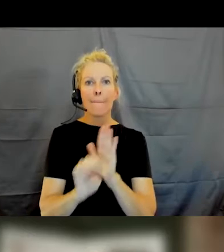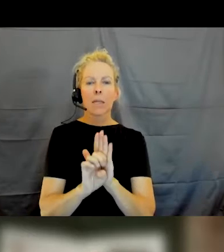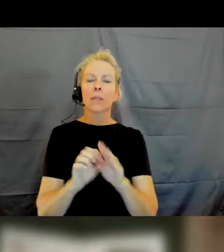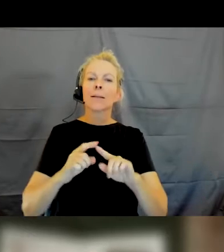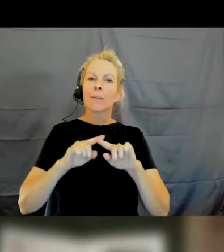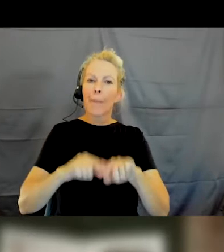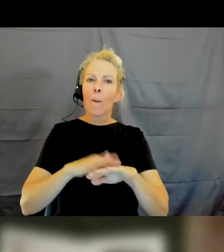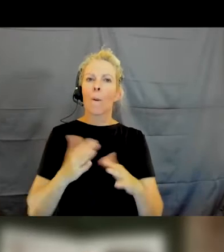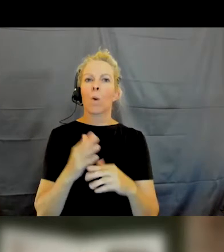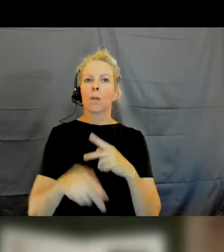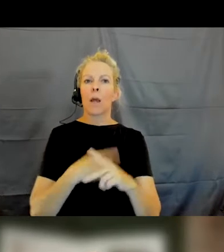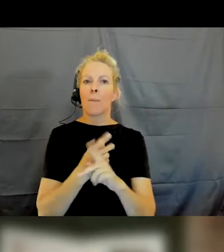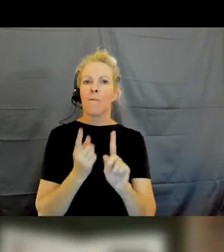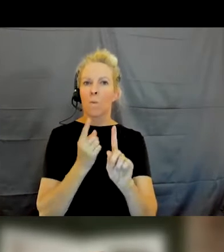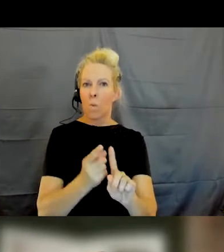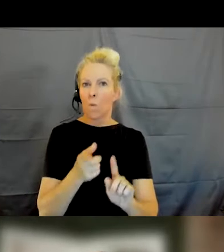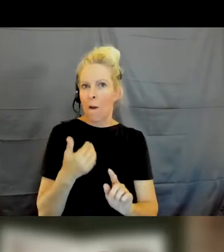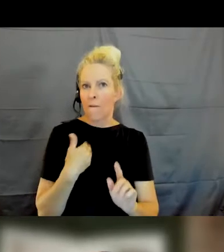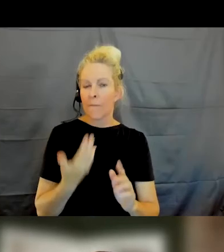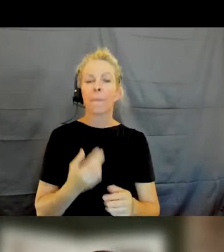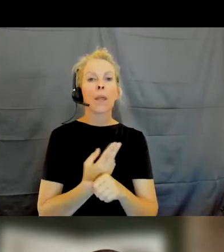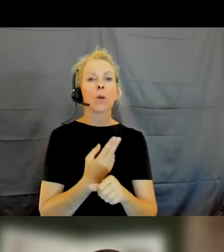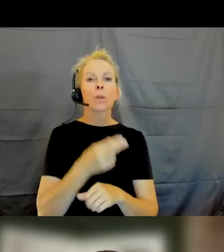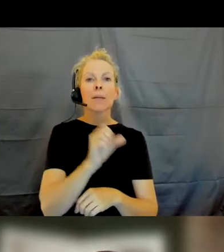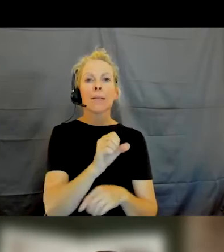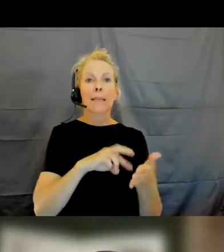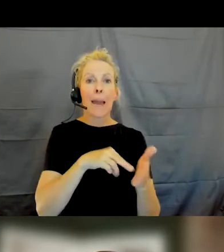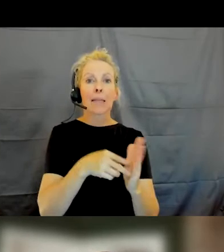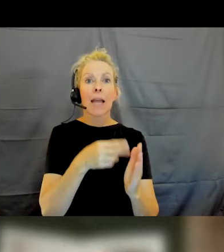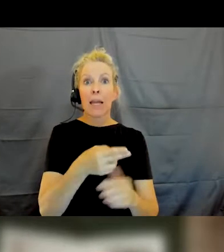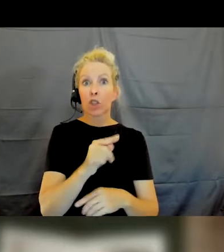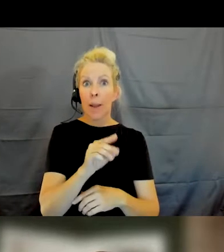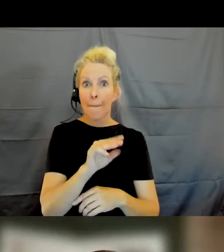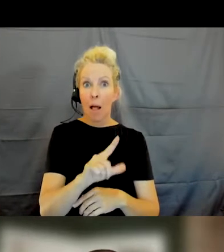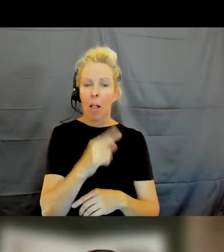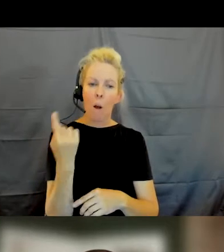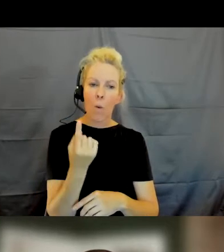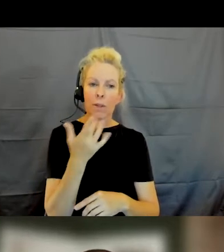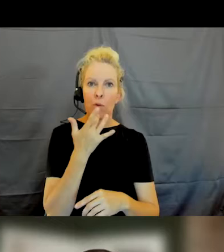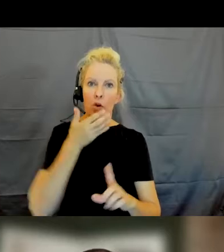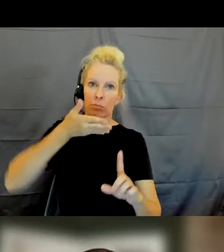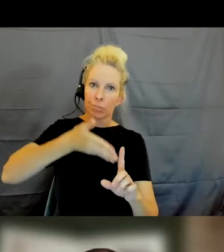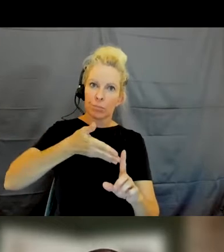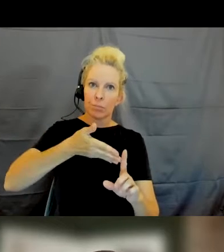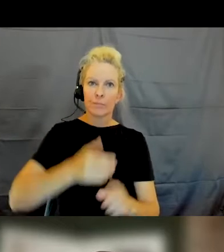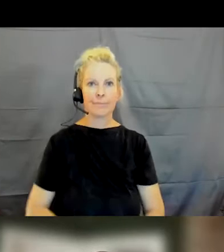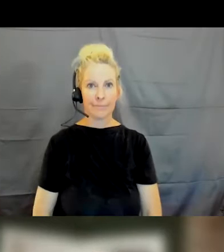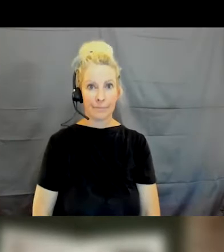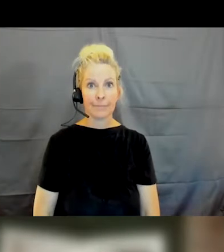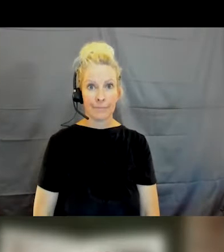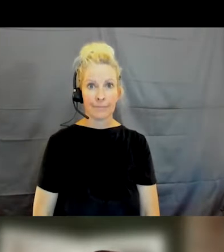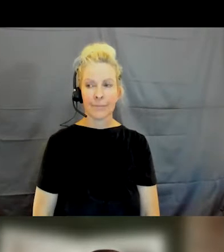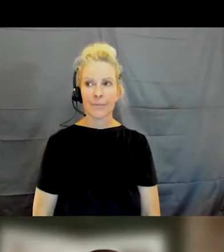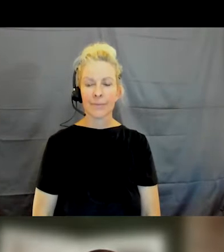this list. Use the semantic HTML. That is always preferred. First thing we want to check for,